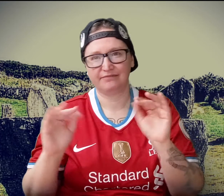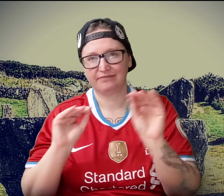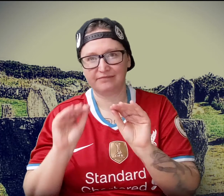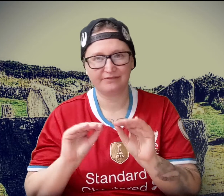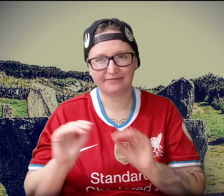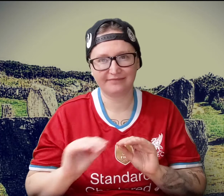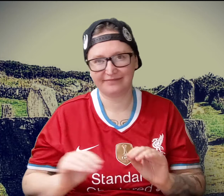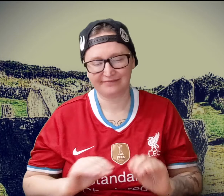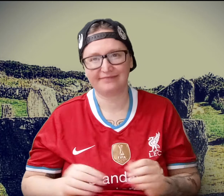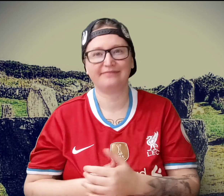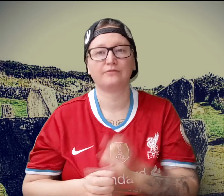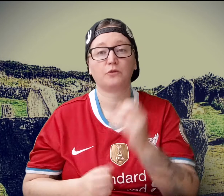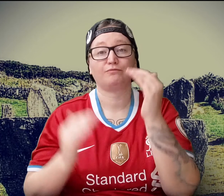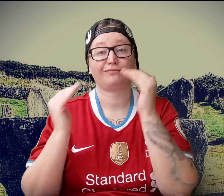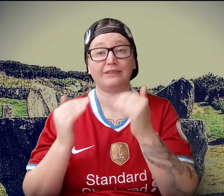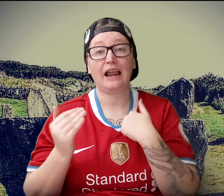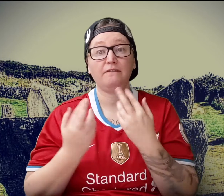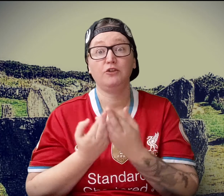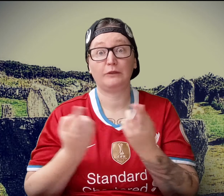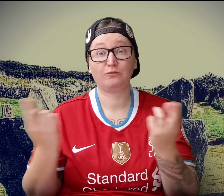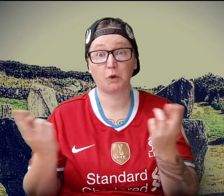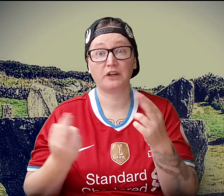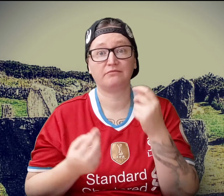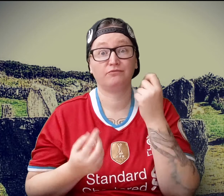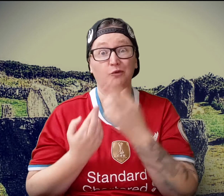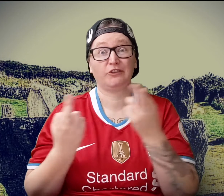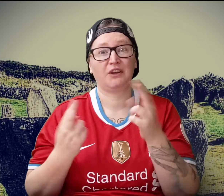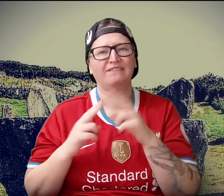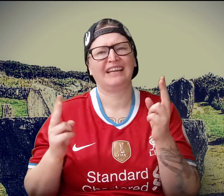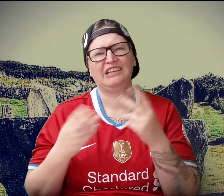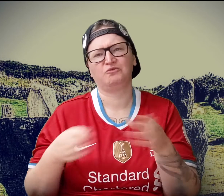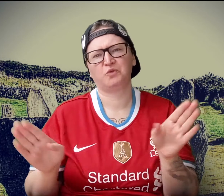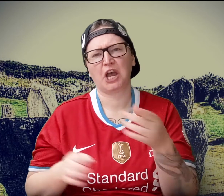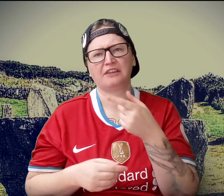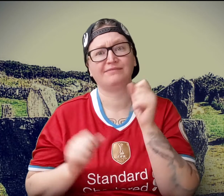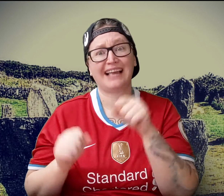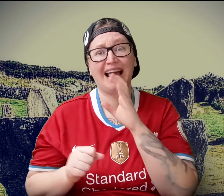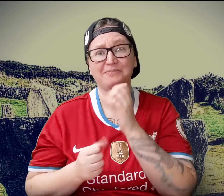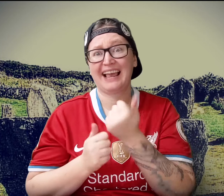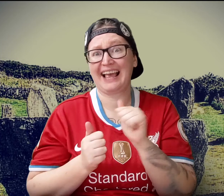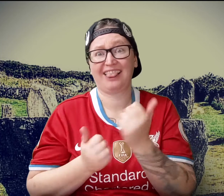your skills and be careful where you use them and then there's resources resources are pretty broad